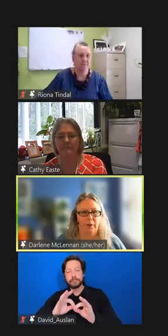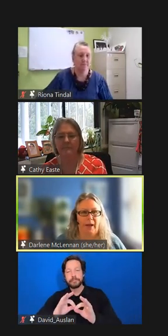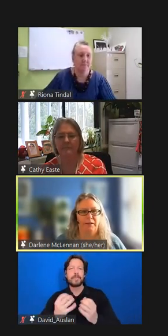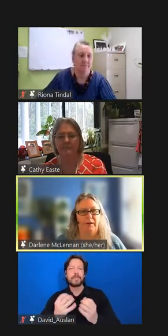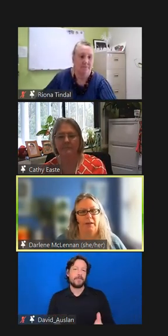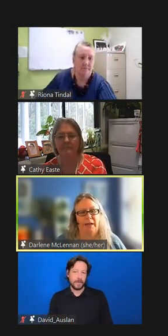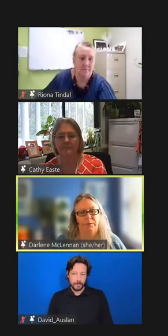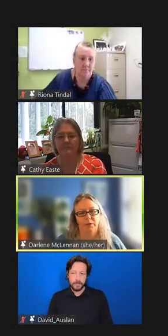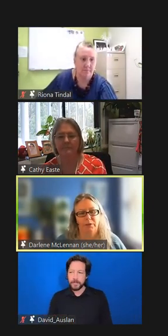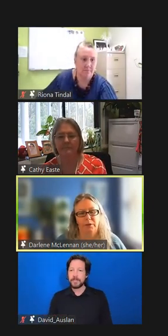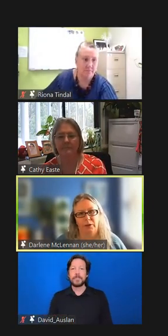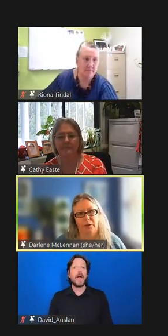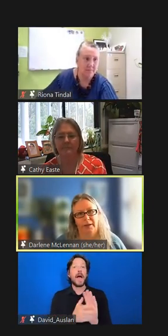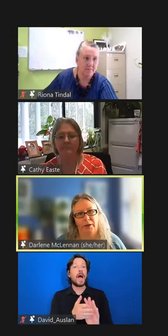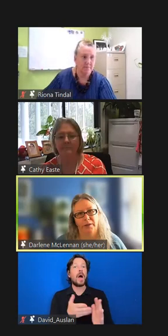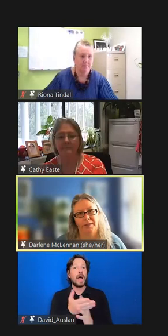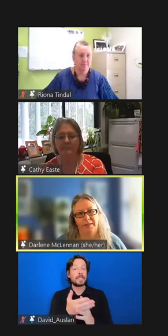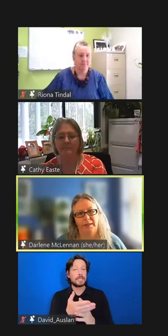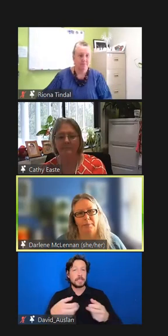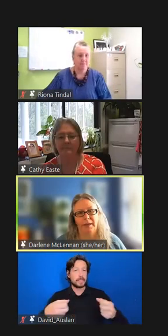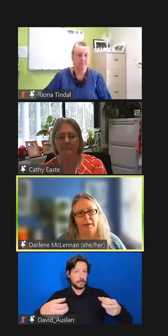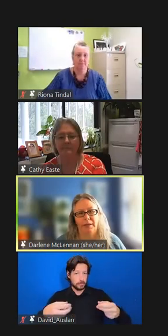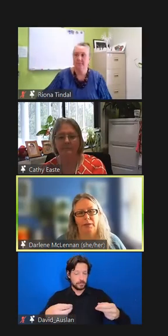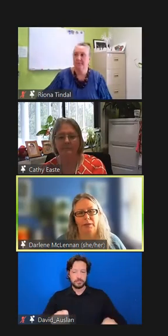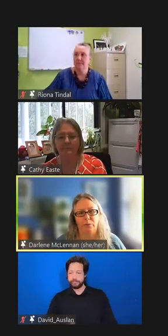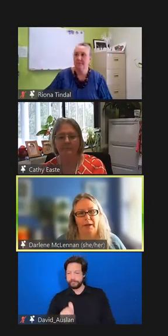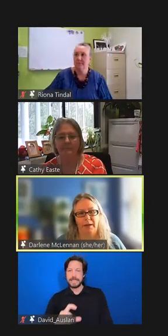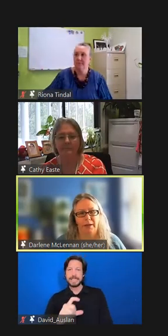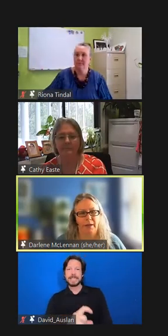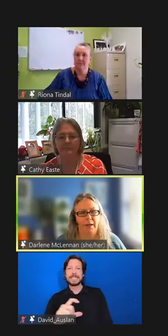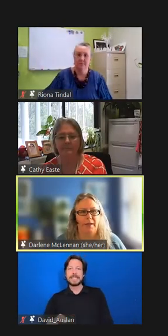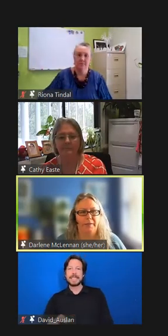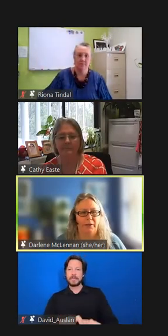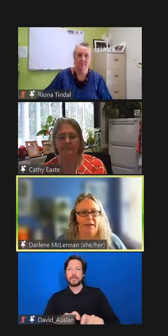To activate the captions, you can click on the CC button in the toolbar that is located